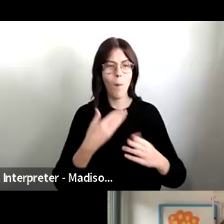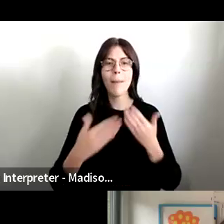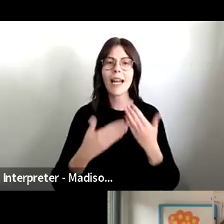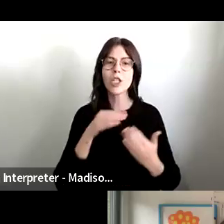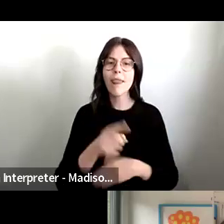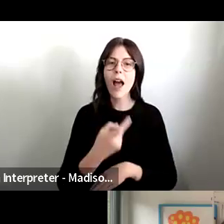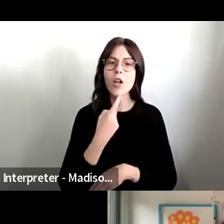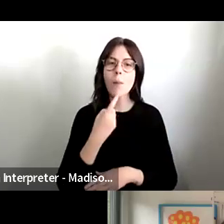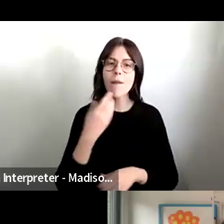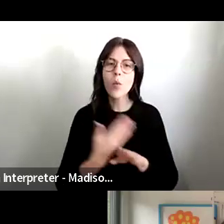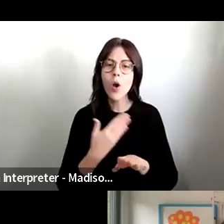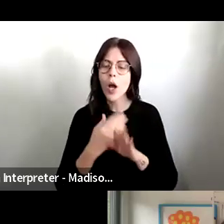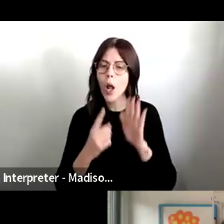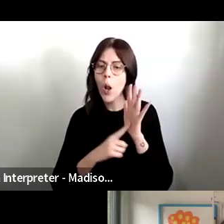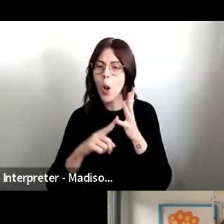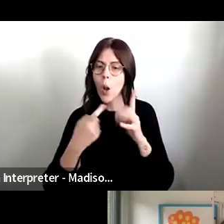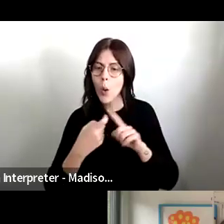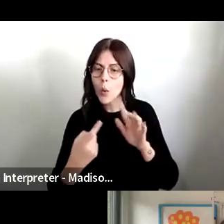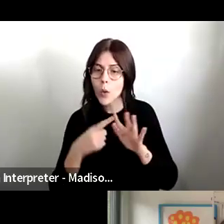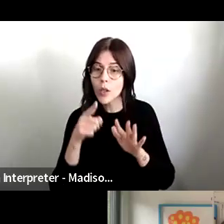What about you, Luke? You have done a lot of assessments for us over the years, mainly in